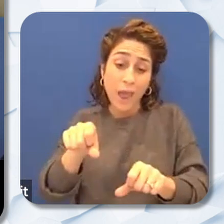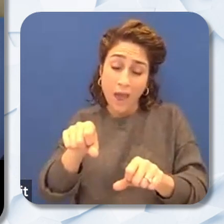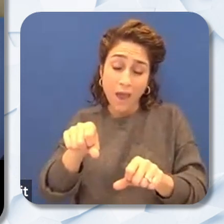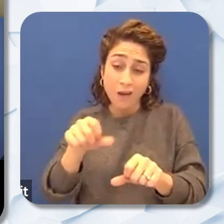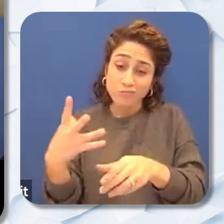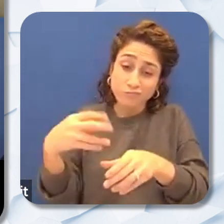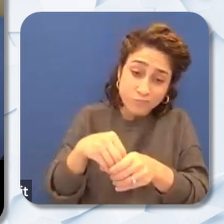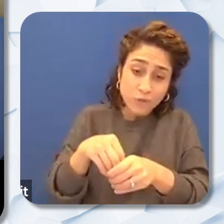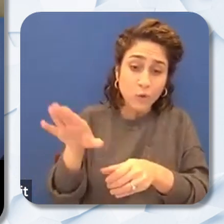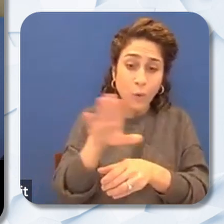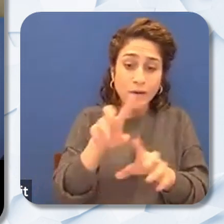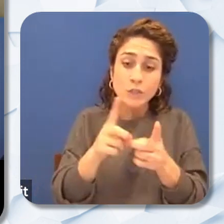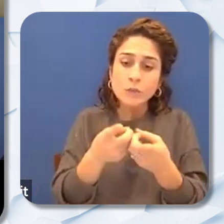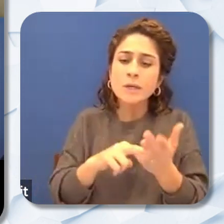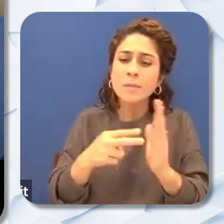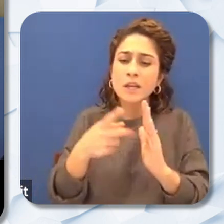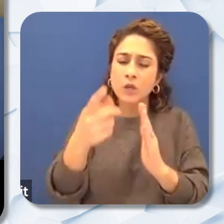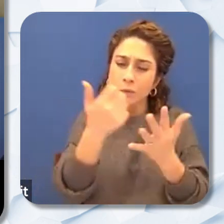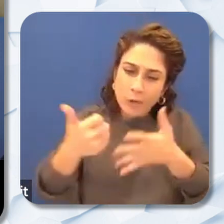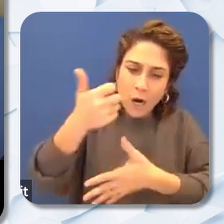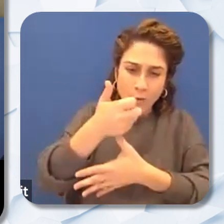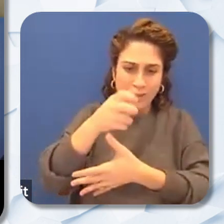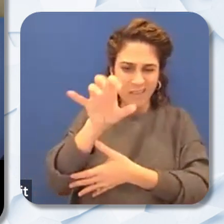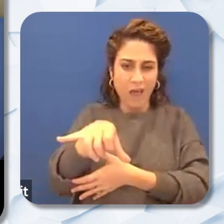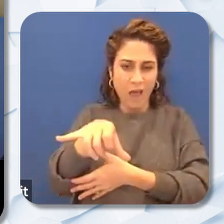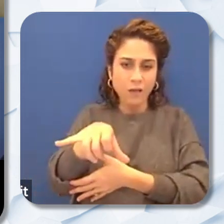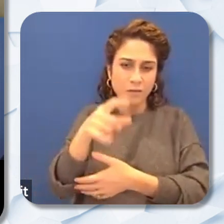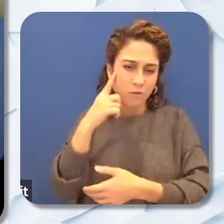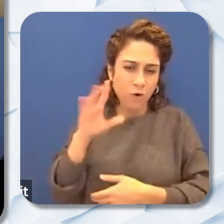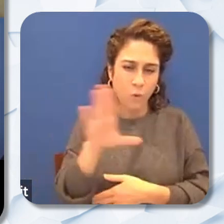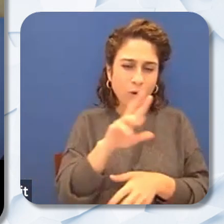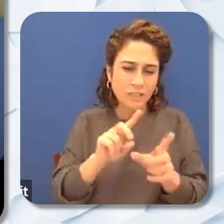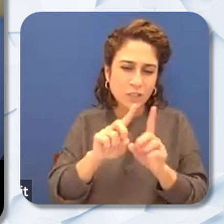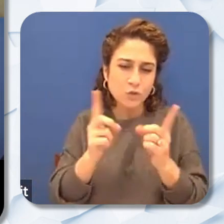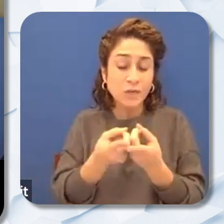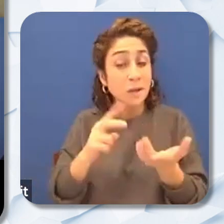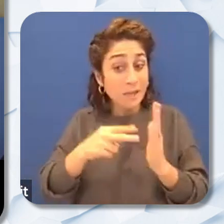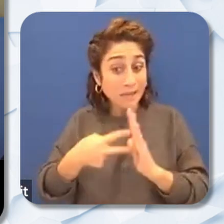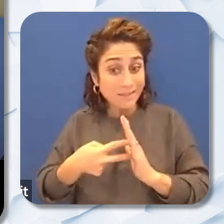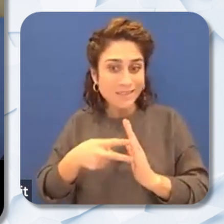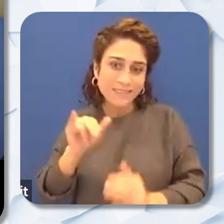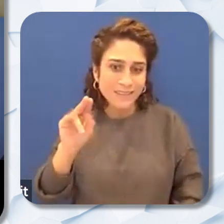very important and a priority in your district helps make it intentional. Other things that